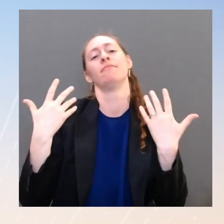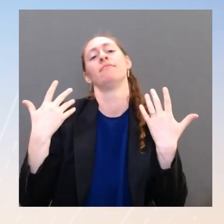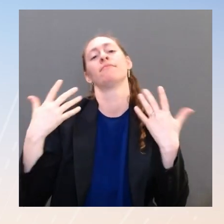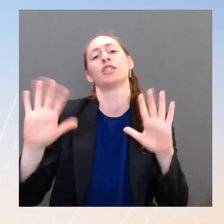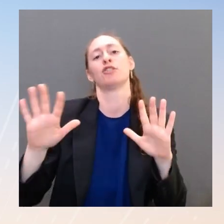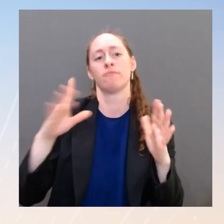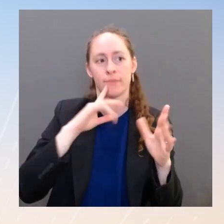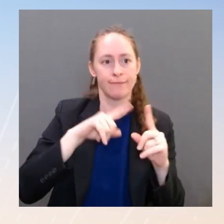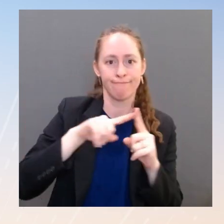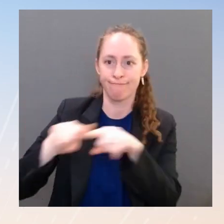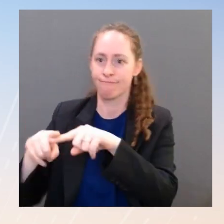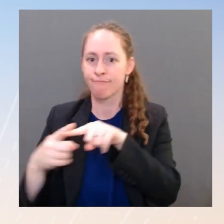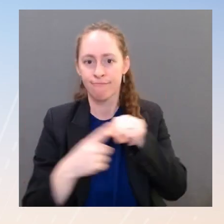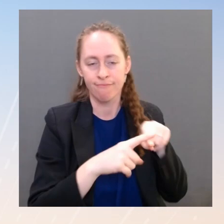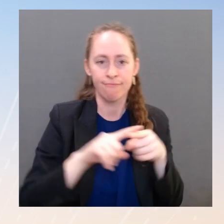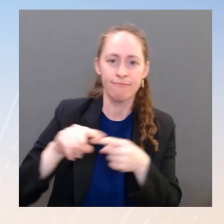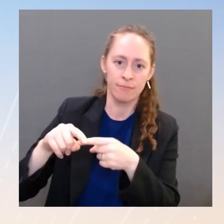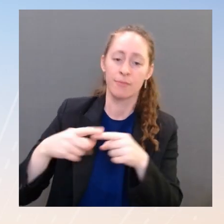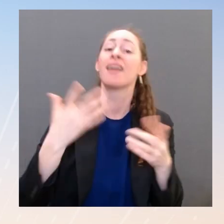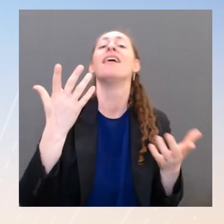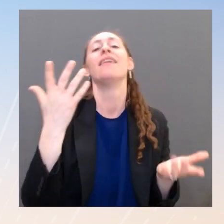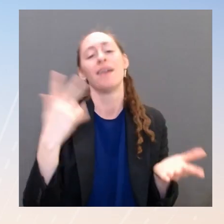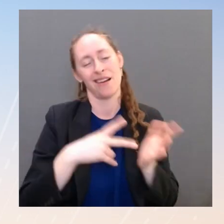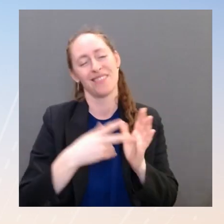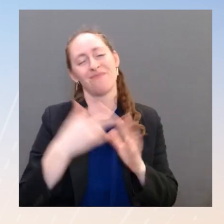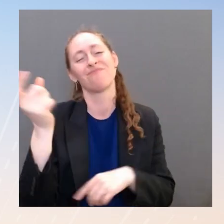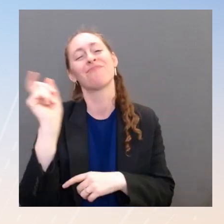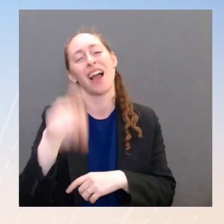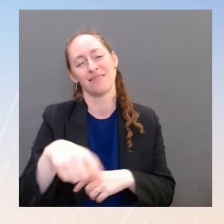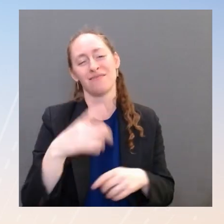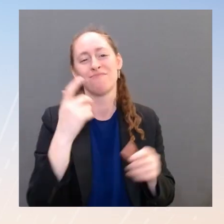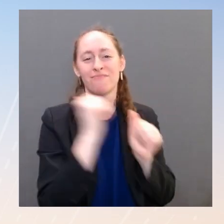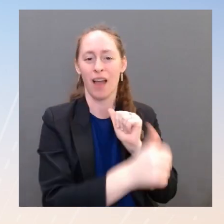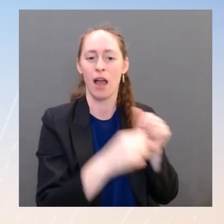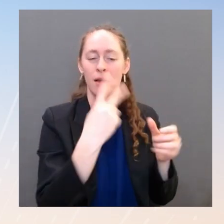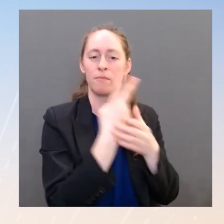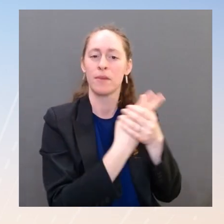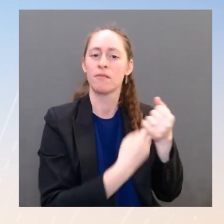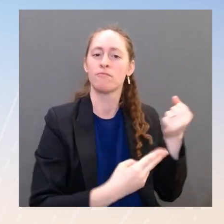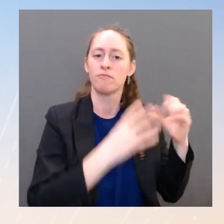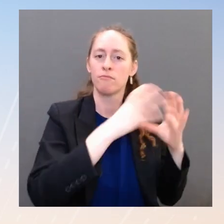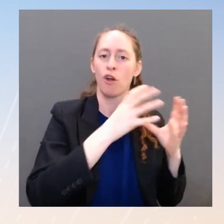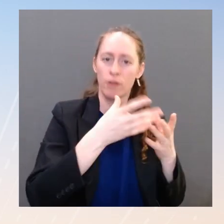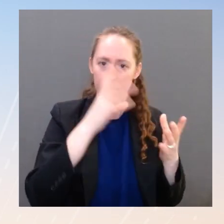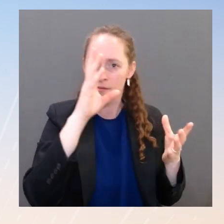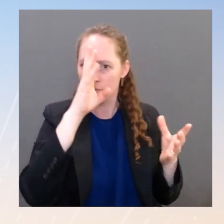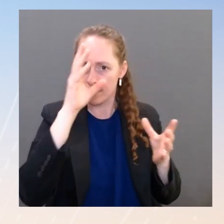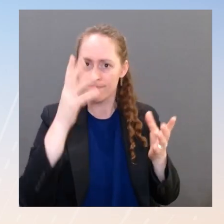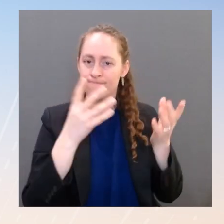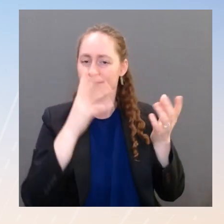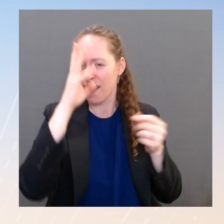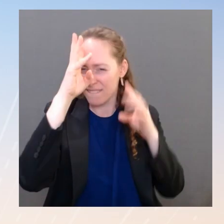America will stay on the cutting edge of new technology. It means stronger, more resilient supply chains. It means an out- --